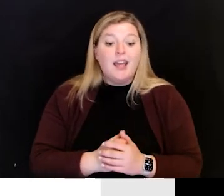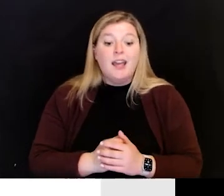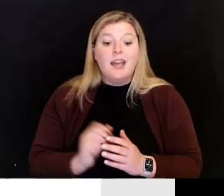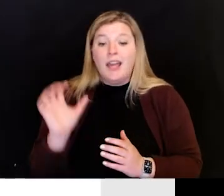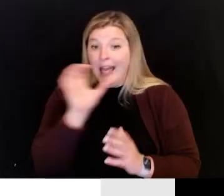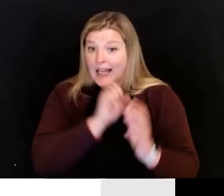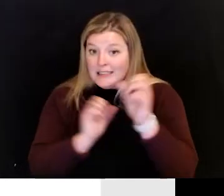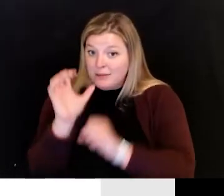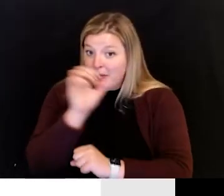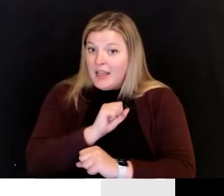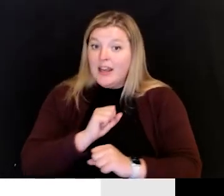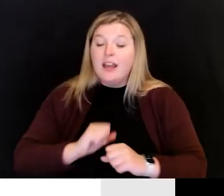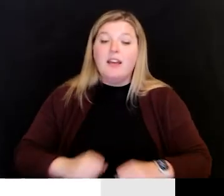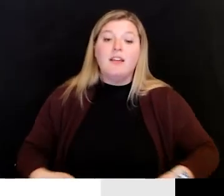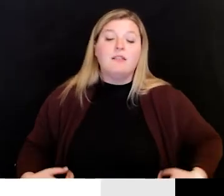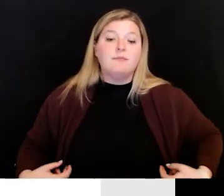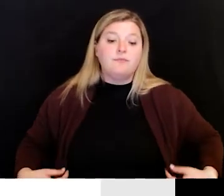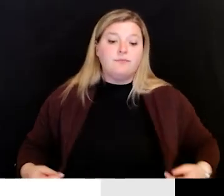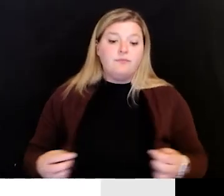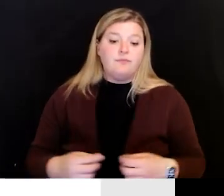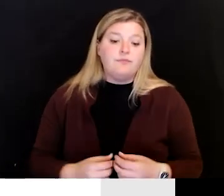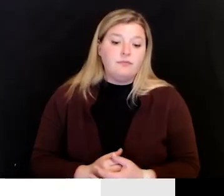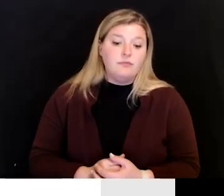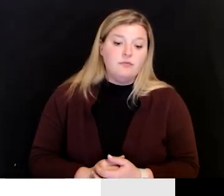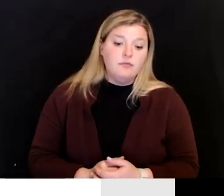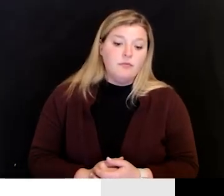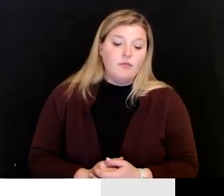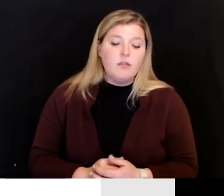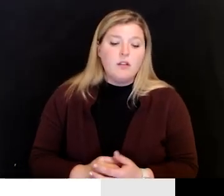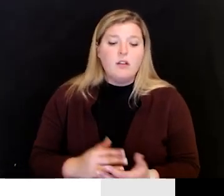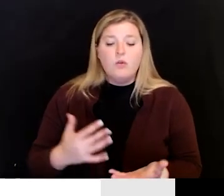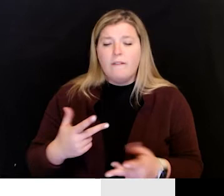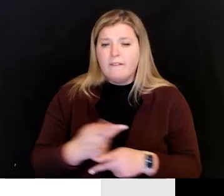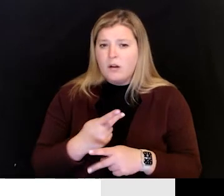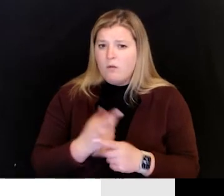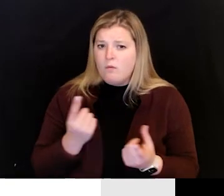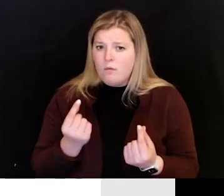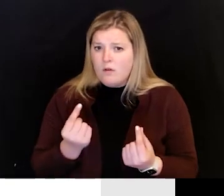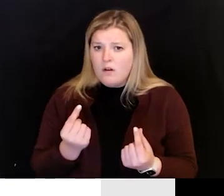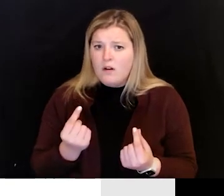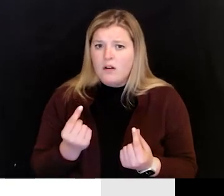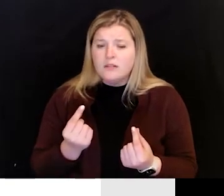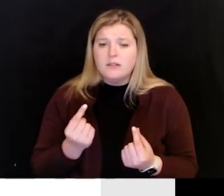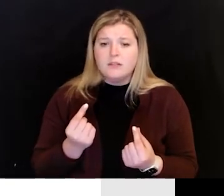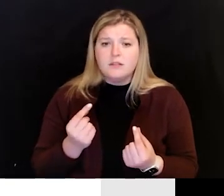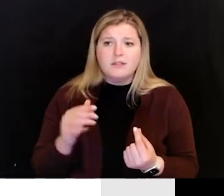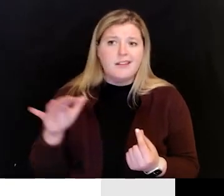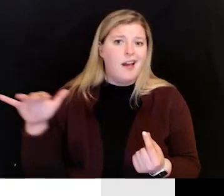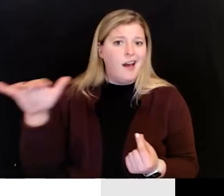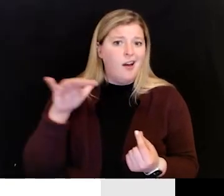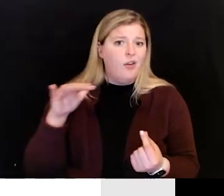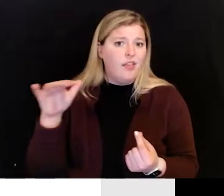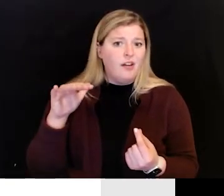we're looking at what effort there is out there to be able to bring something up to standards